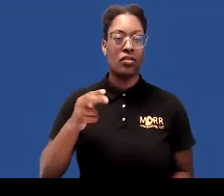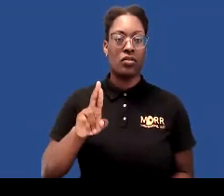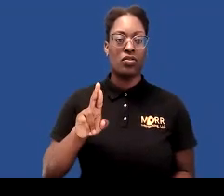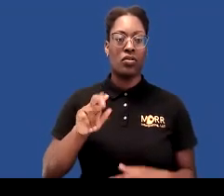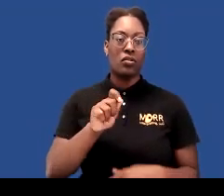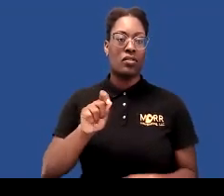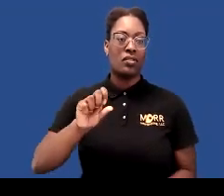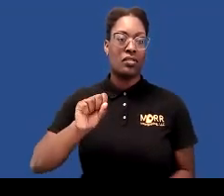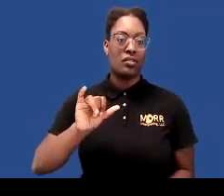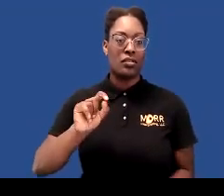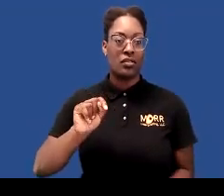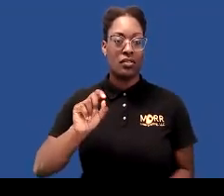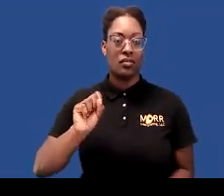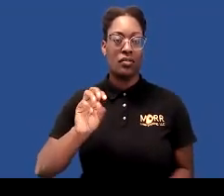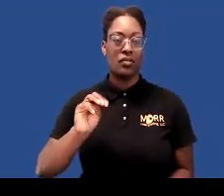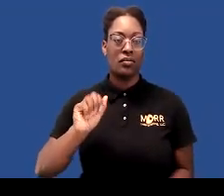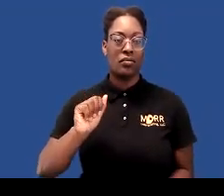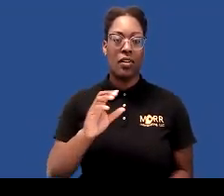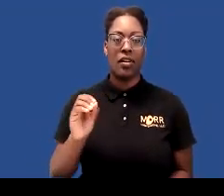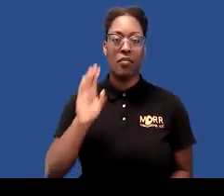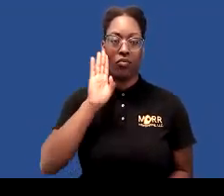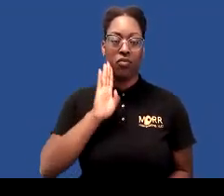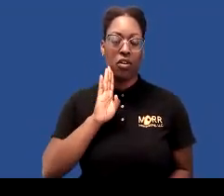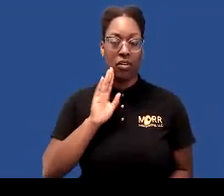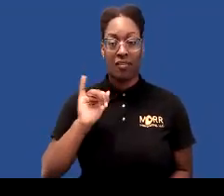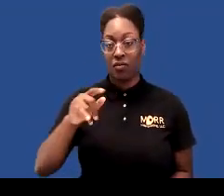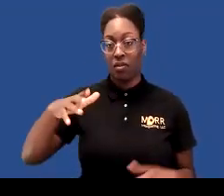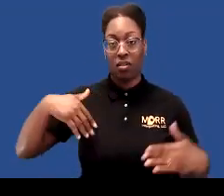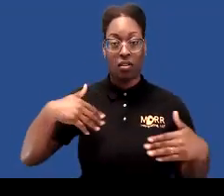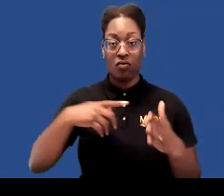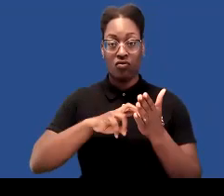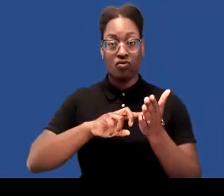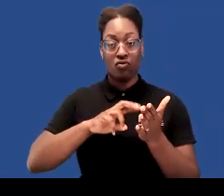If you haven't read it already, I do think it has a lot of potential for different modalities, as well as different centers.